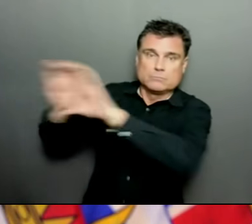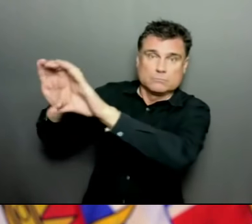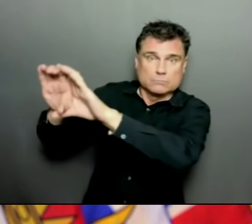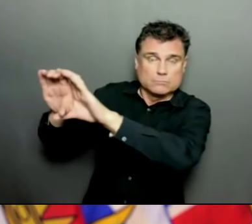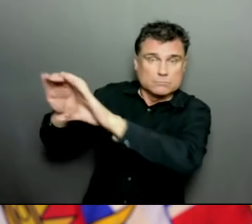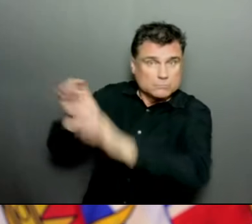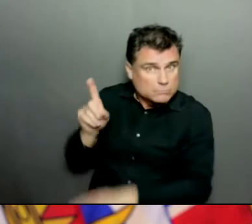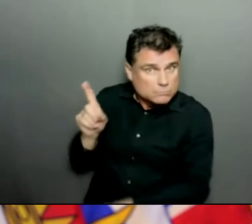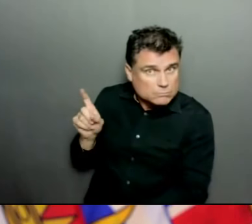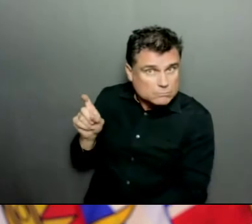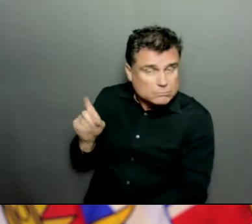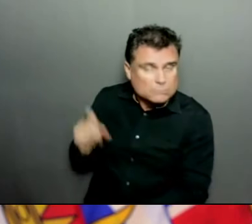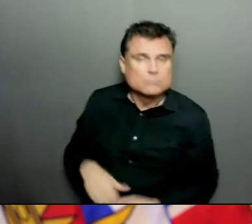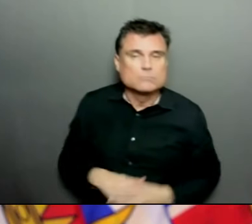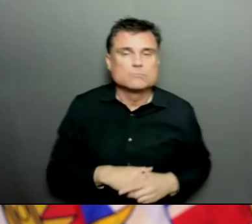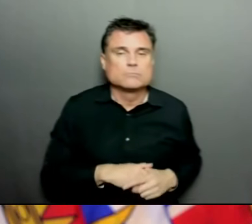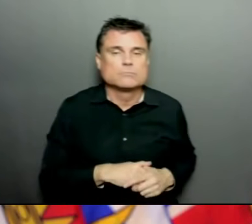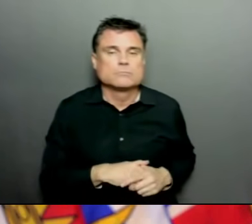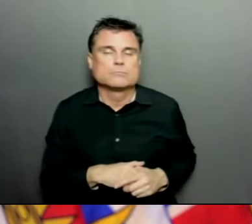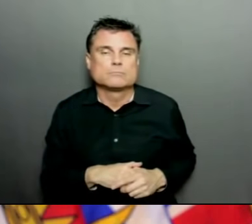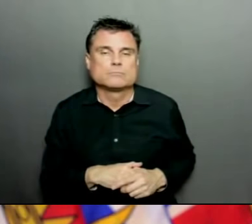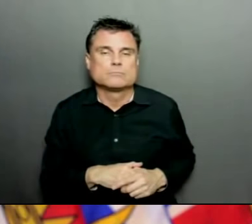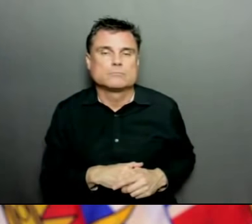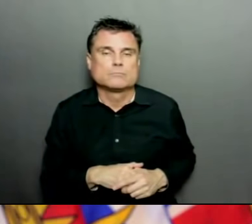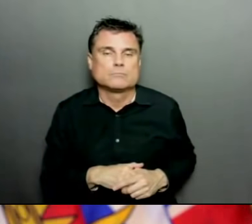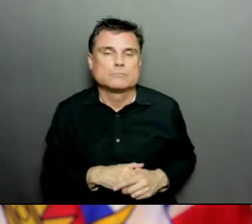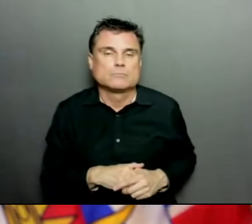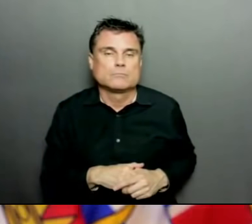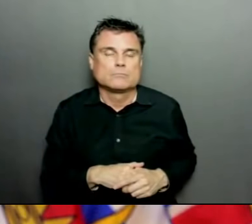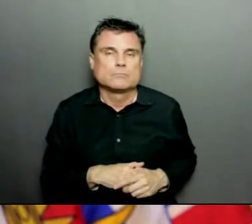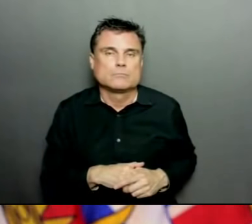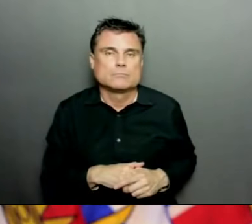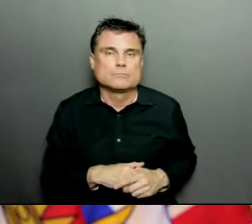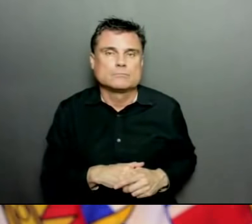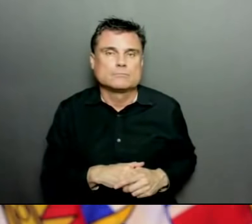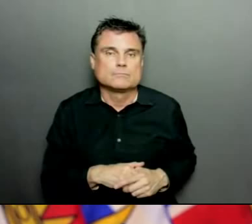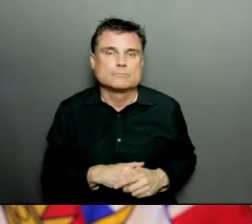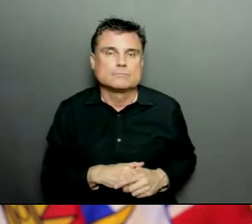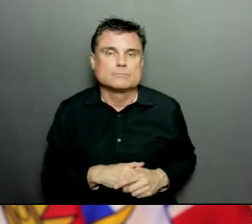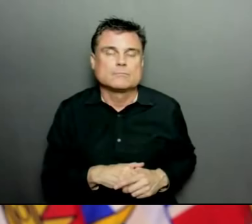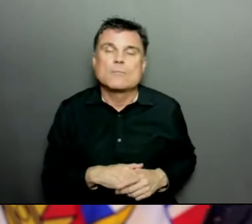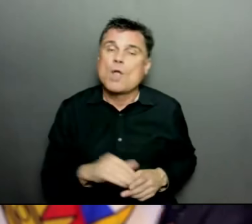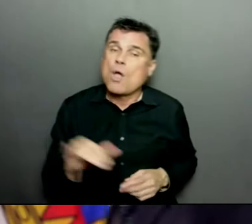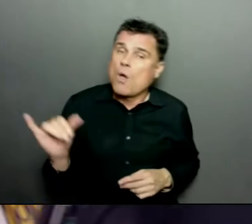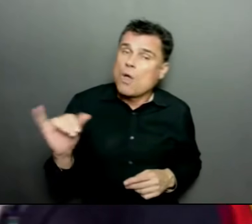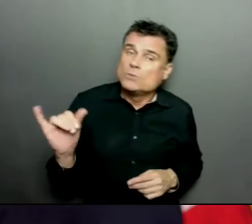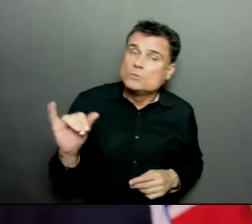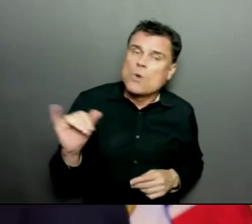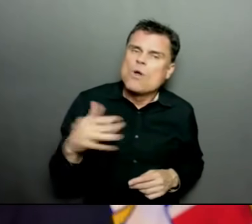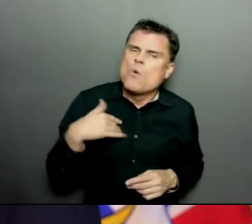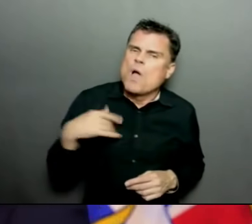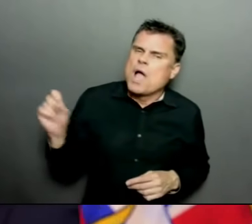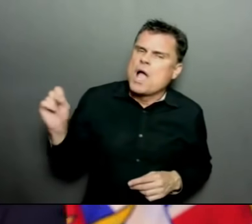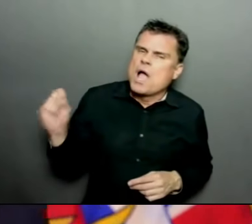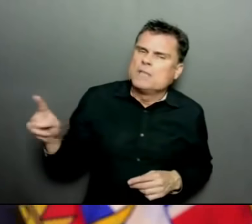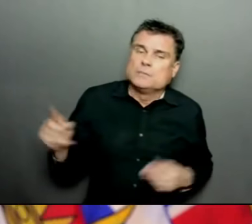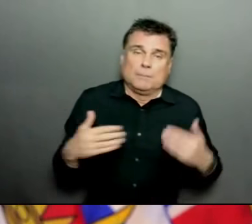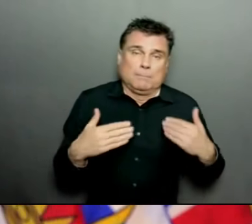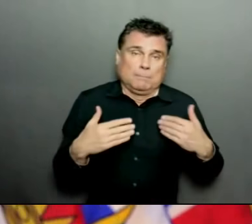And, do you have a follow-up? Yeah, I make it a split follow-up on that first question, would you donate all ongoing